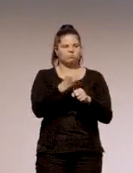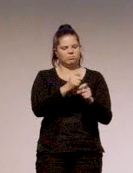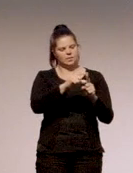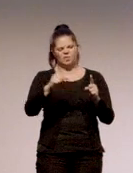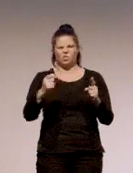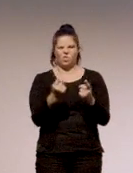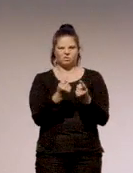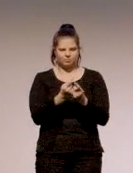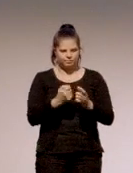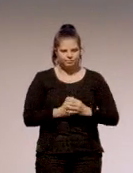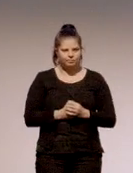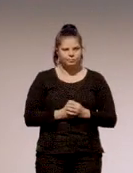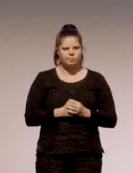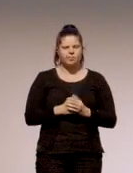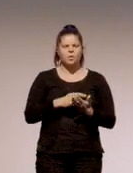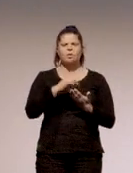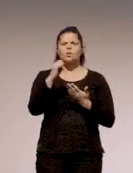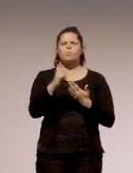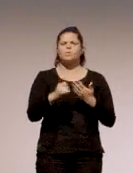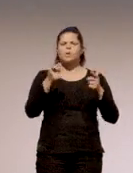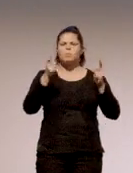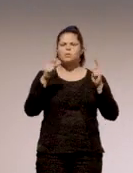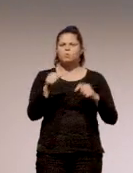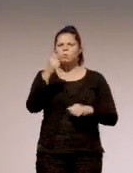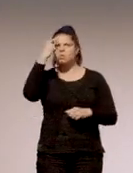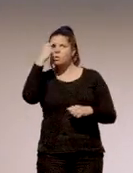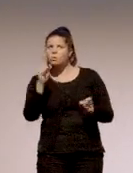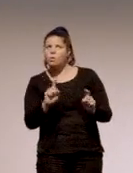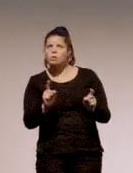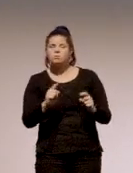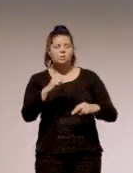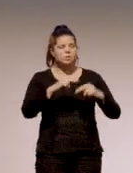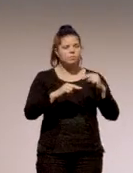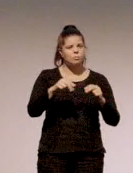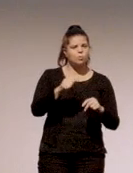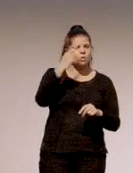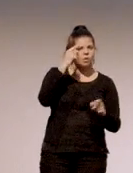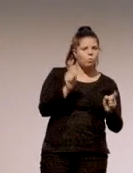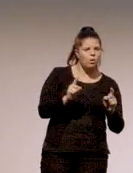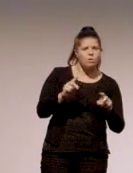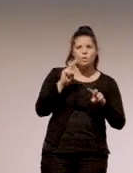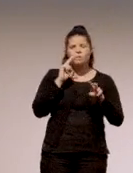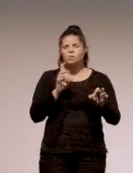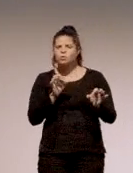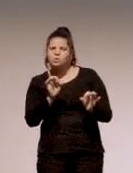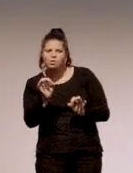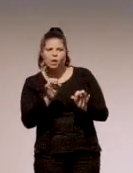What should a project manager be thinking? What should a developer be thinking? What should visual designers or policy people be thinking?